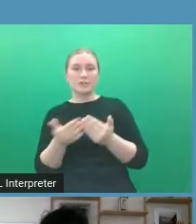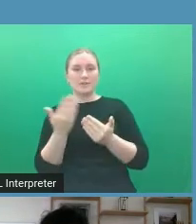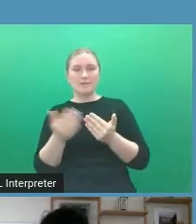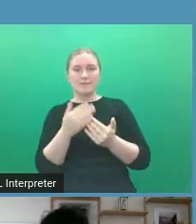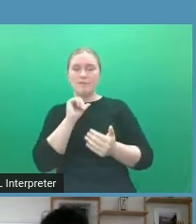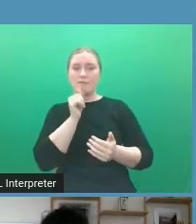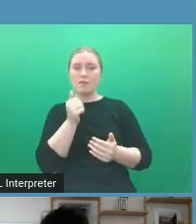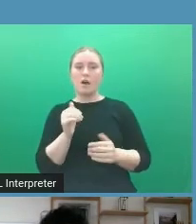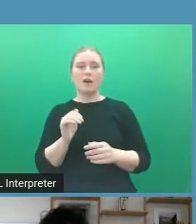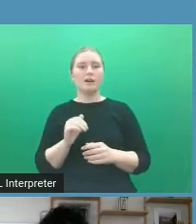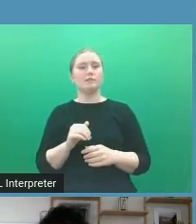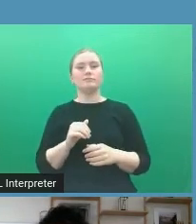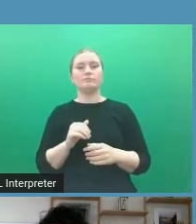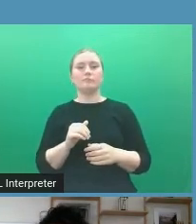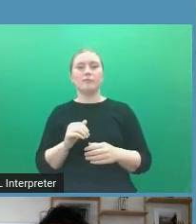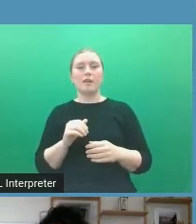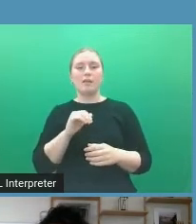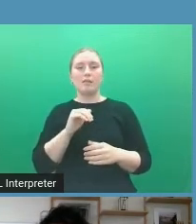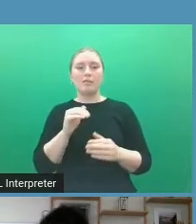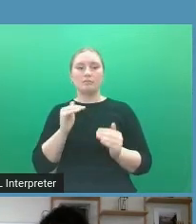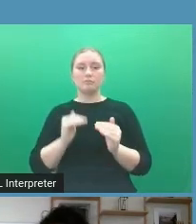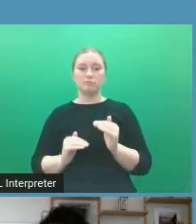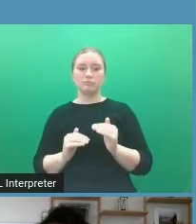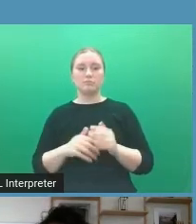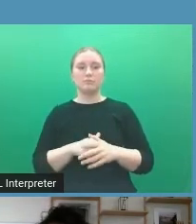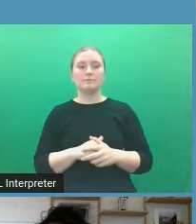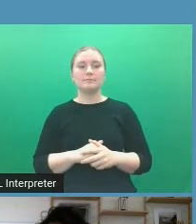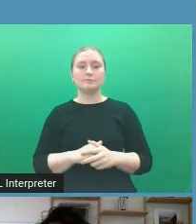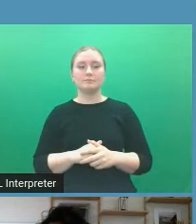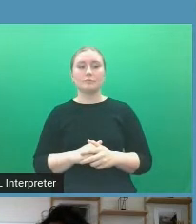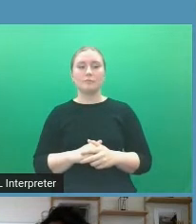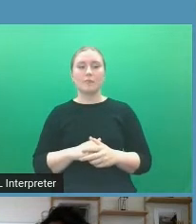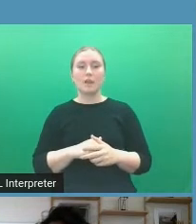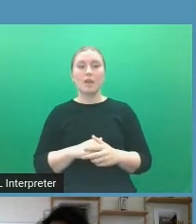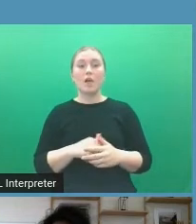museums have touch tours. It's not that no one can ever touch the object, obviously